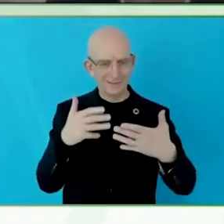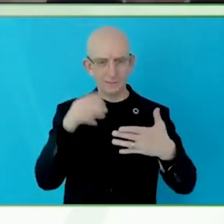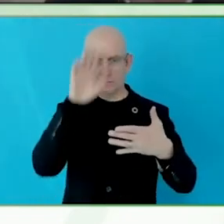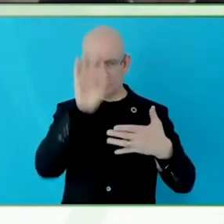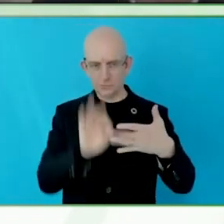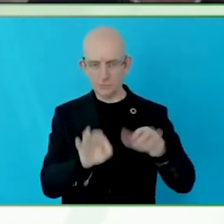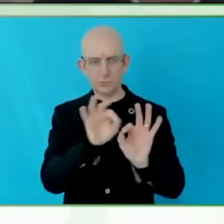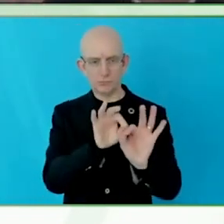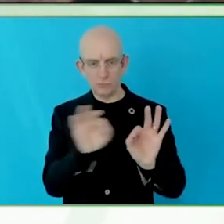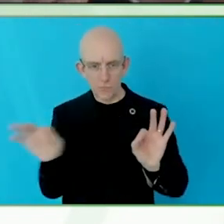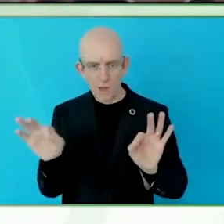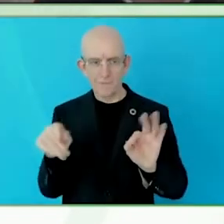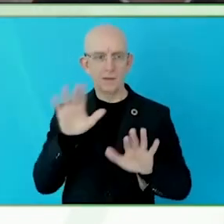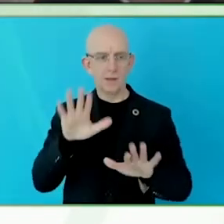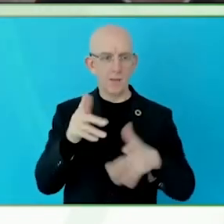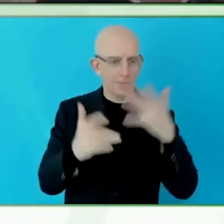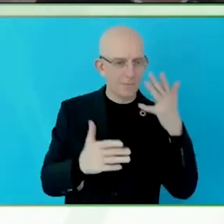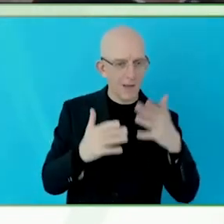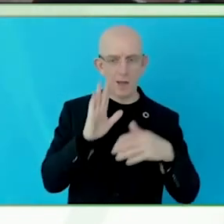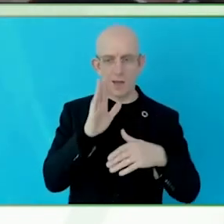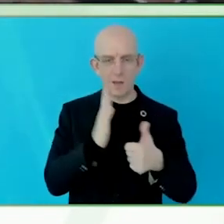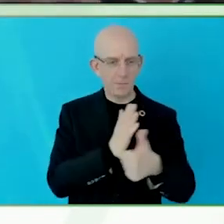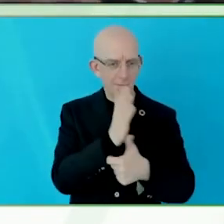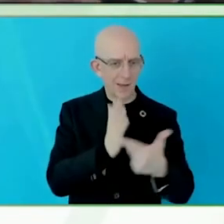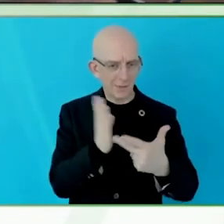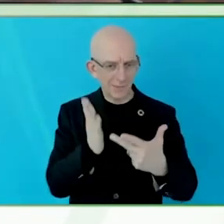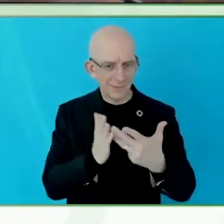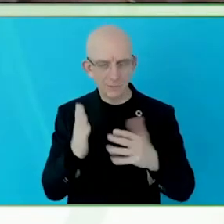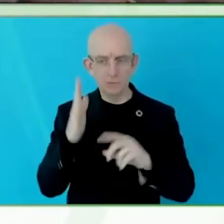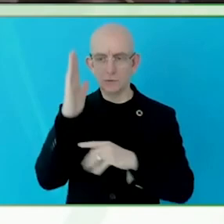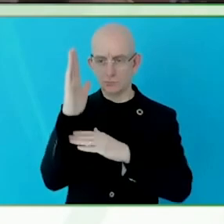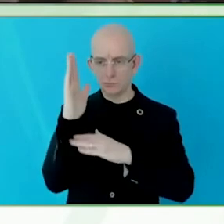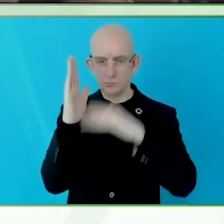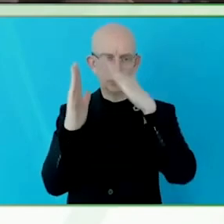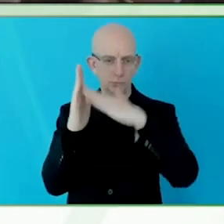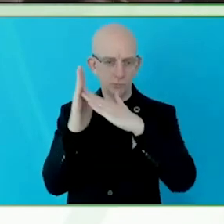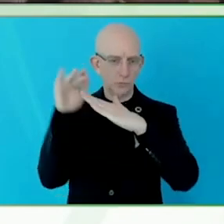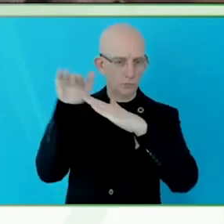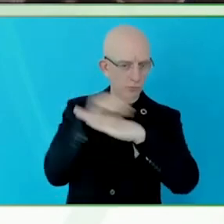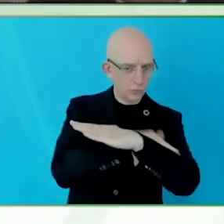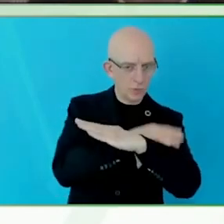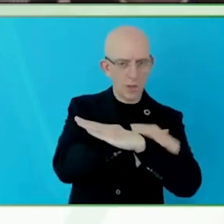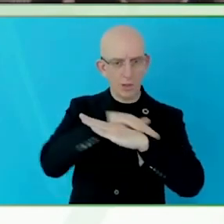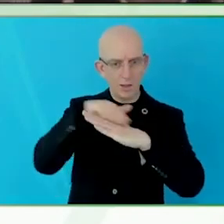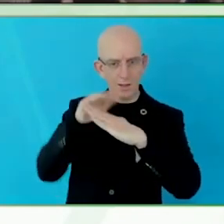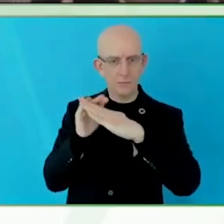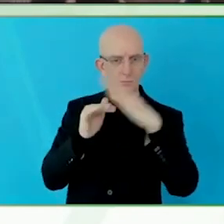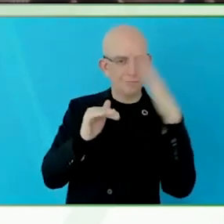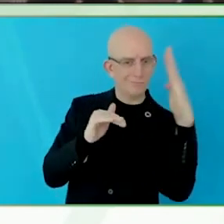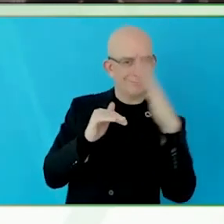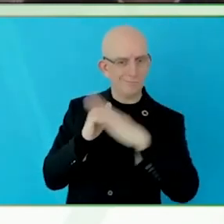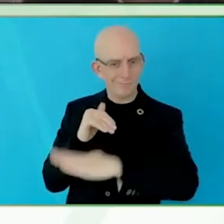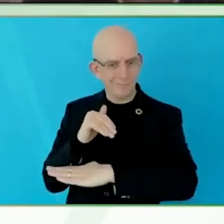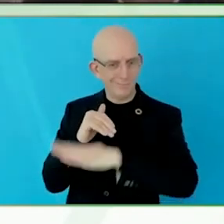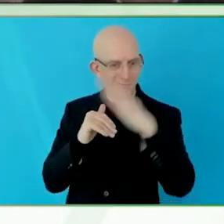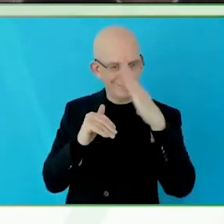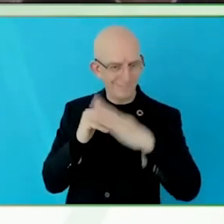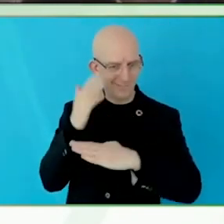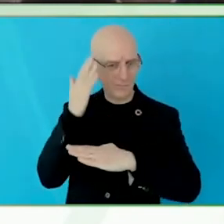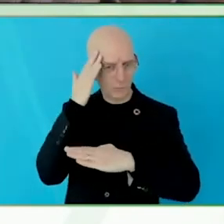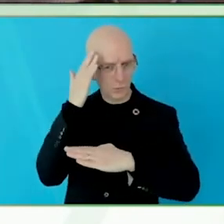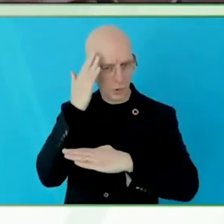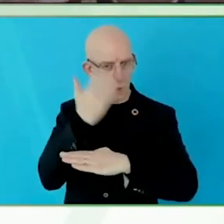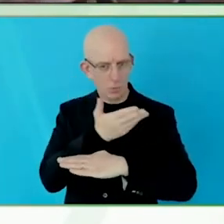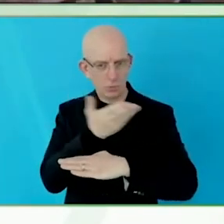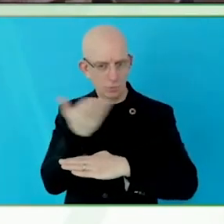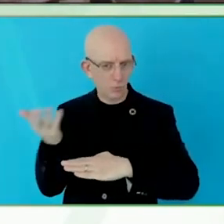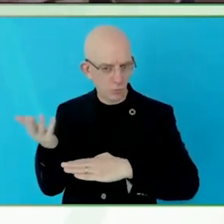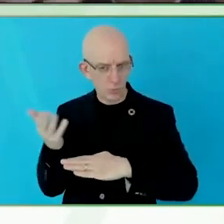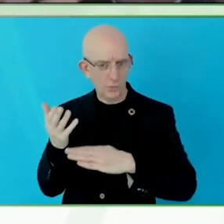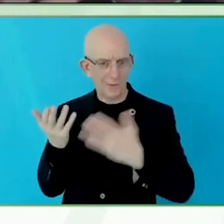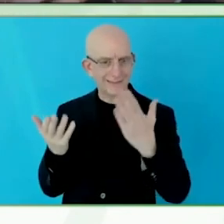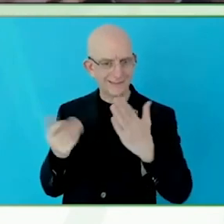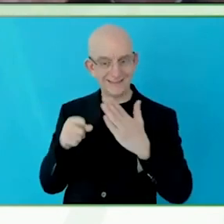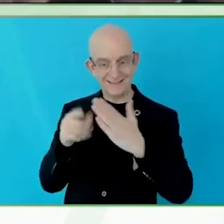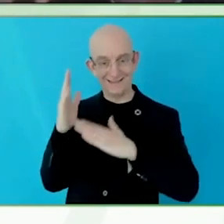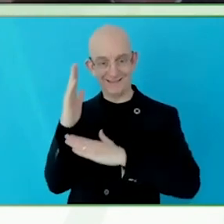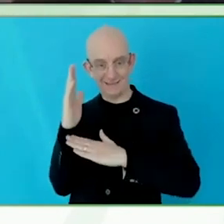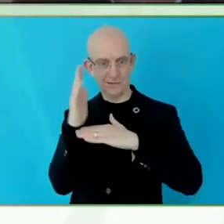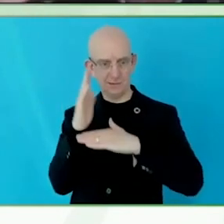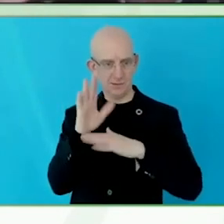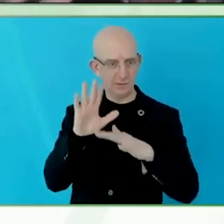And to do it in a way that I do not have to adapt to the form the